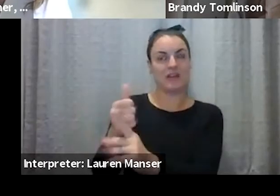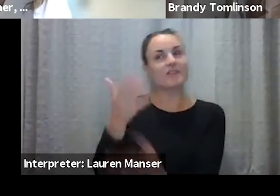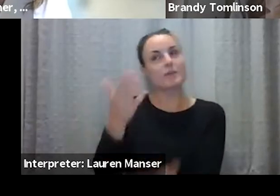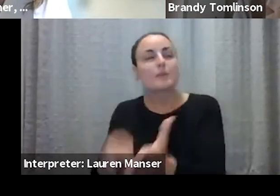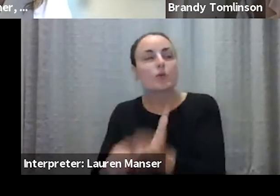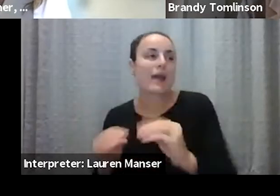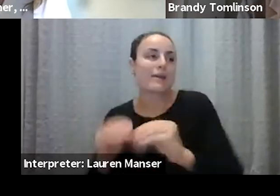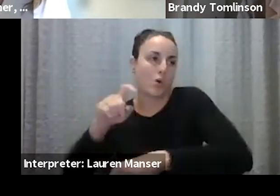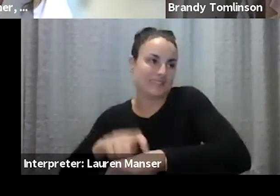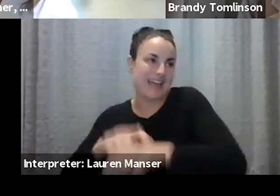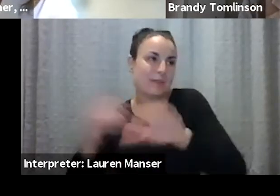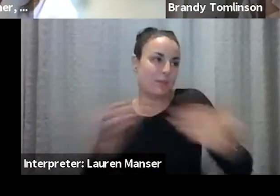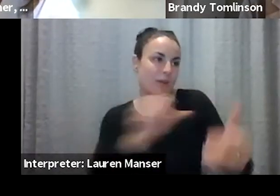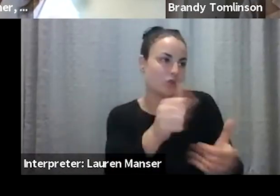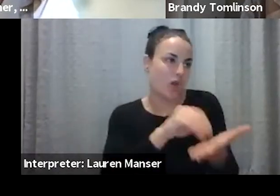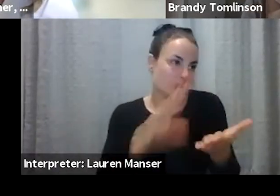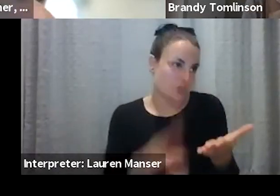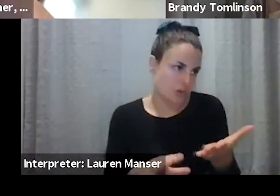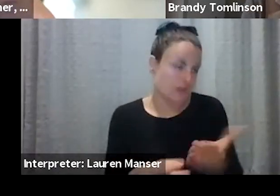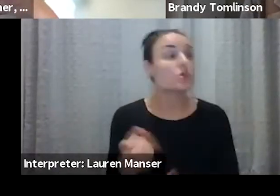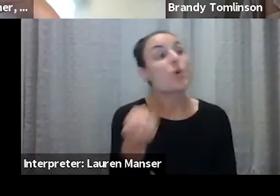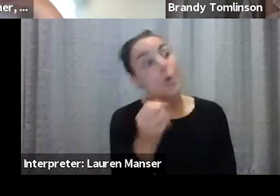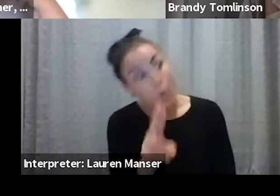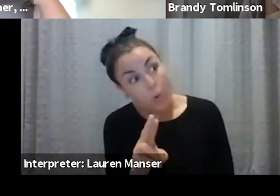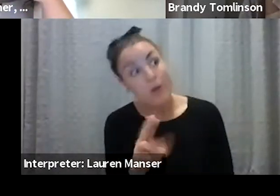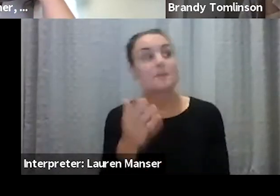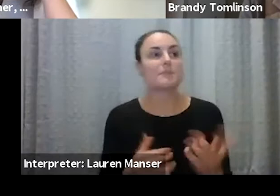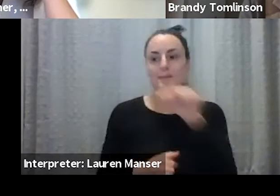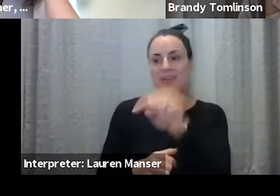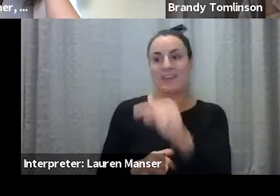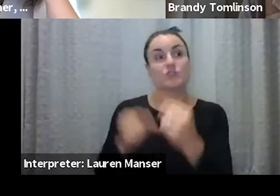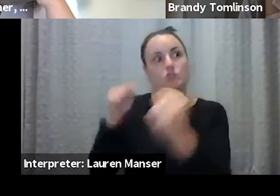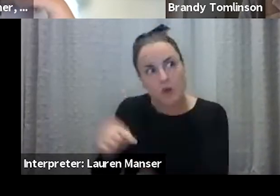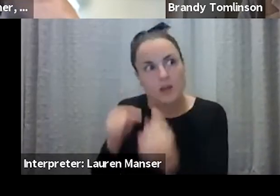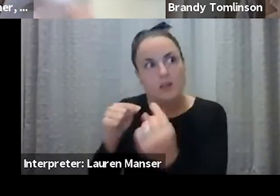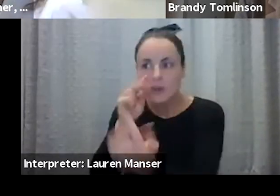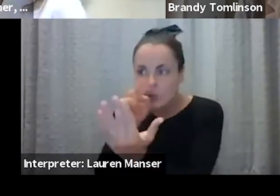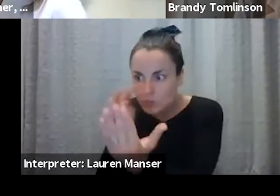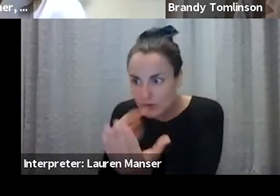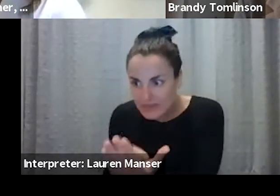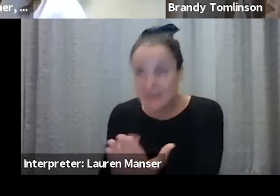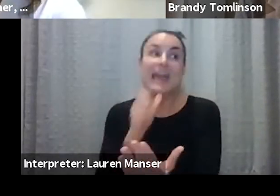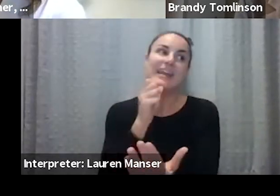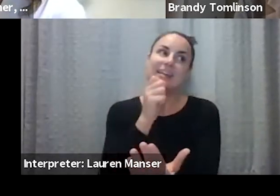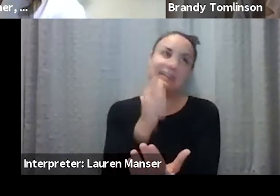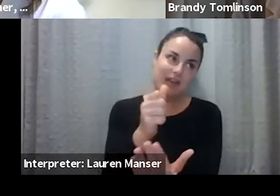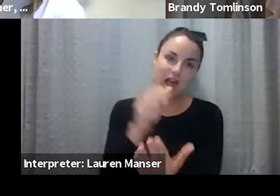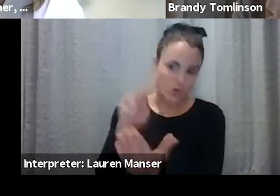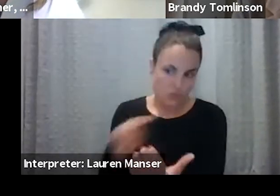or perhaps a student is struggling with reading I mean they're not reading at their grade level, it could be a variety of different things.